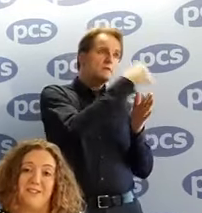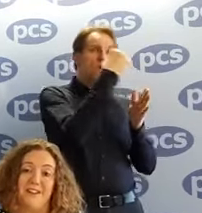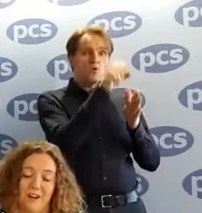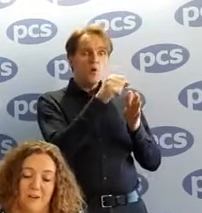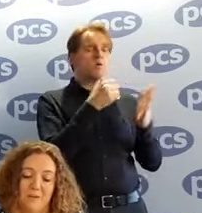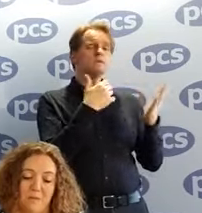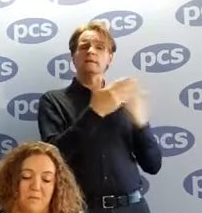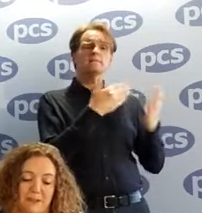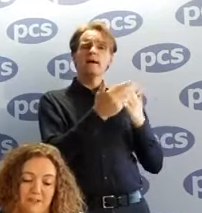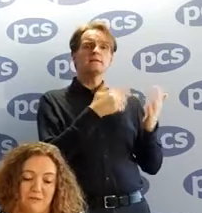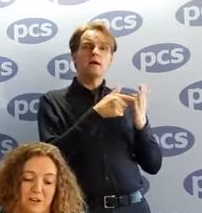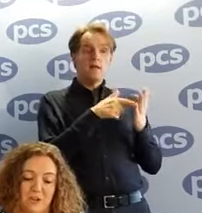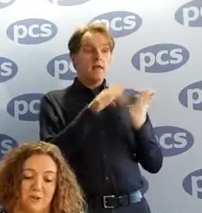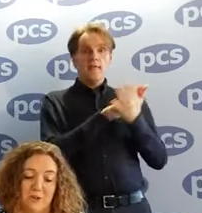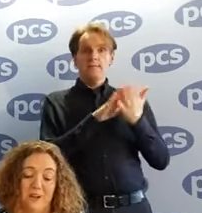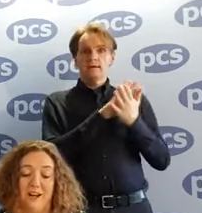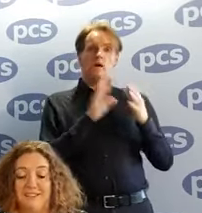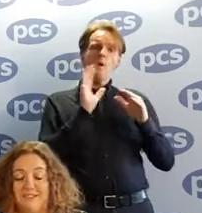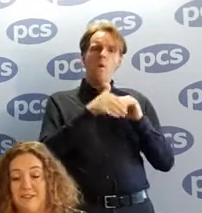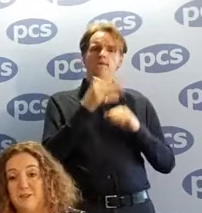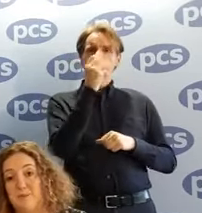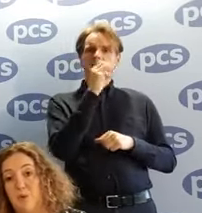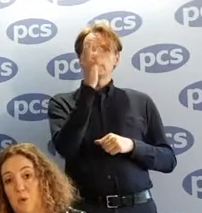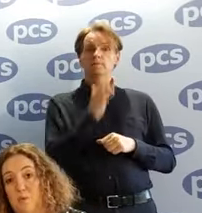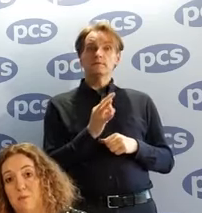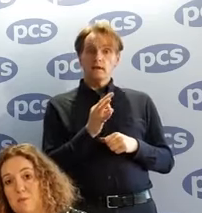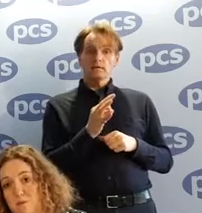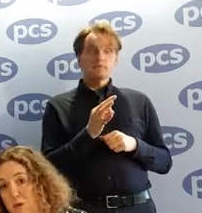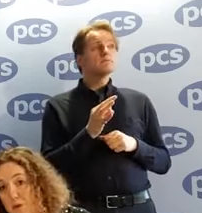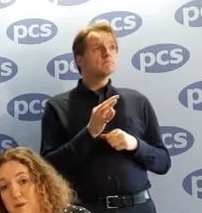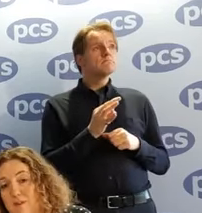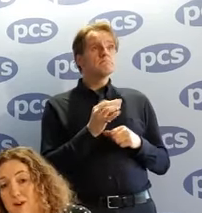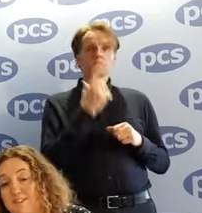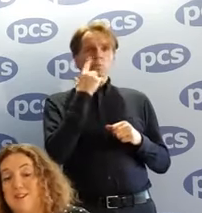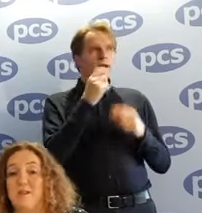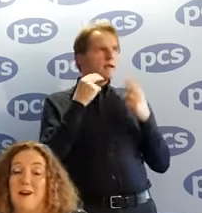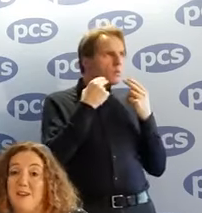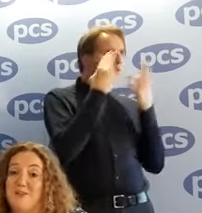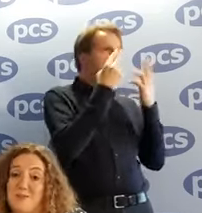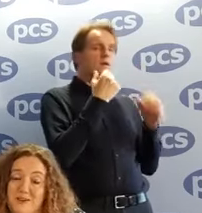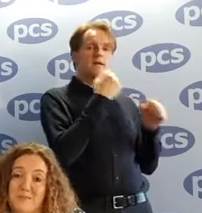of meeting the threshold and so the more of us that are out there talking